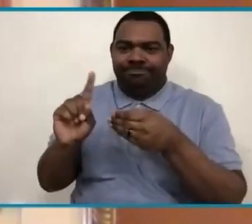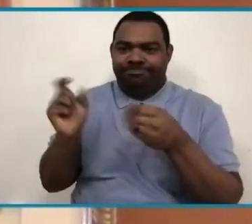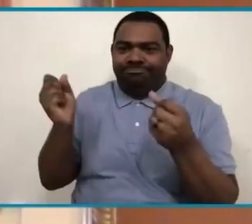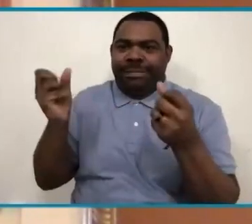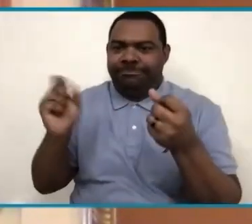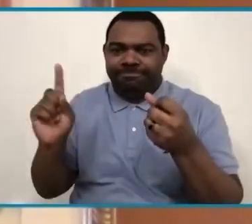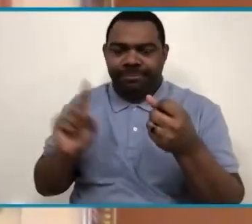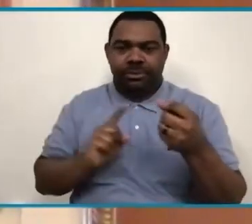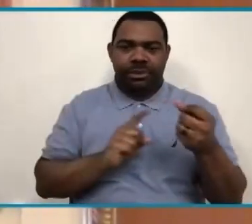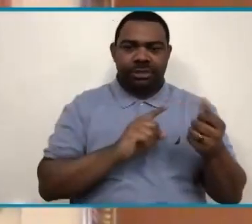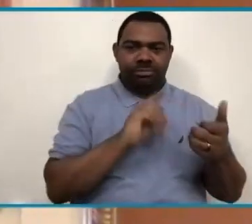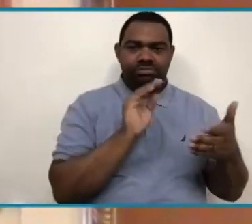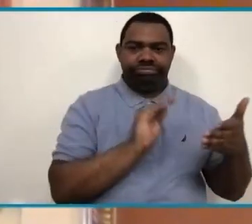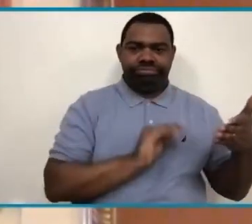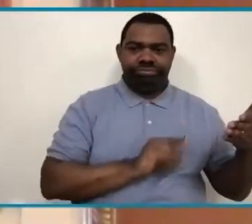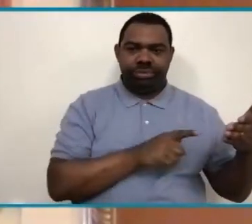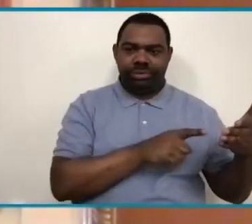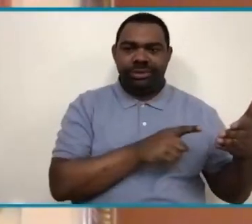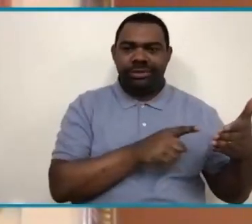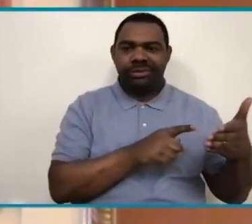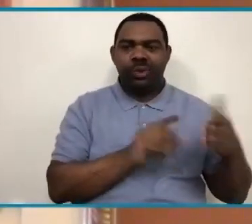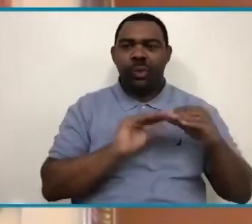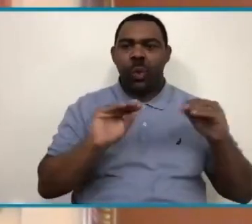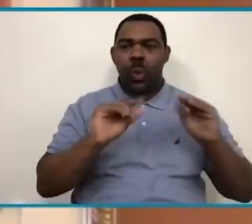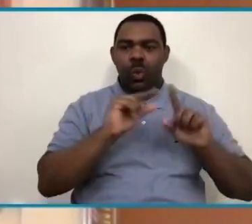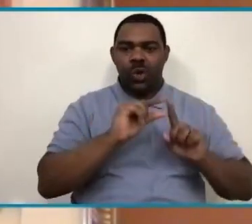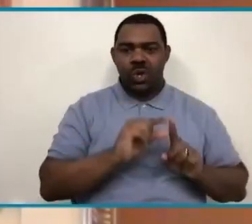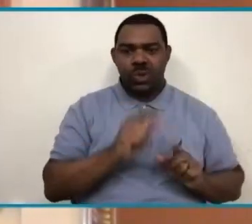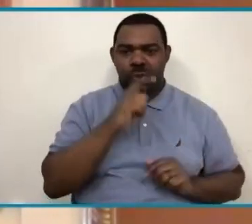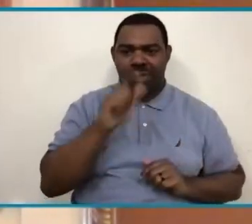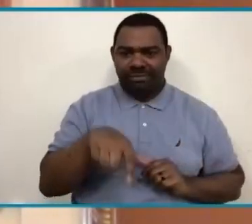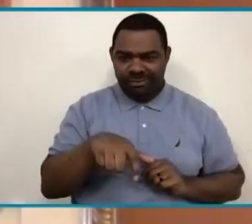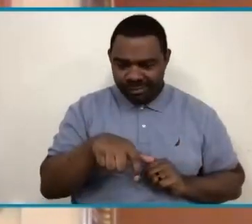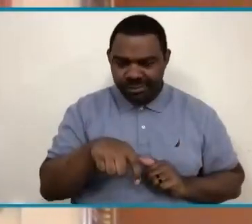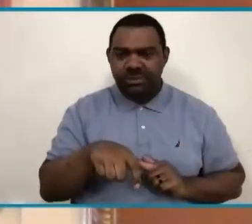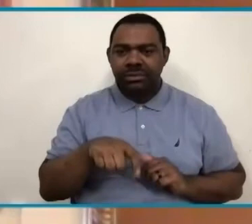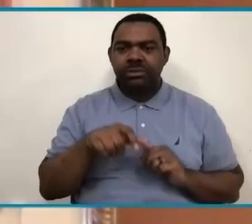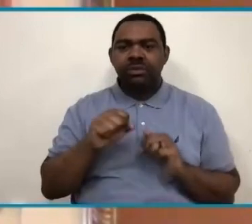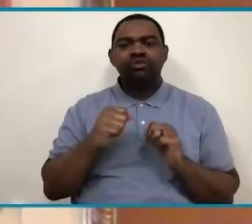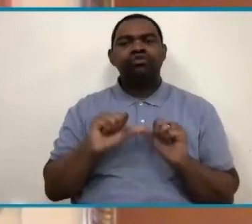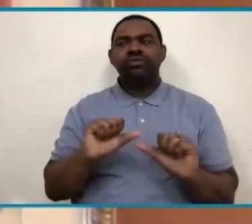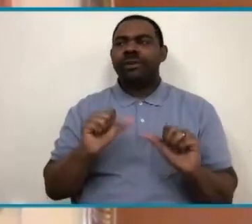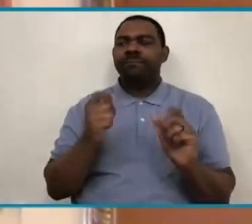And so we have also developed some ways of trying to understand if you take any visual